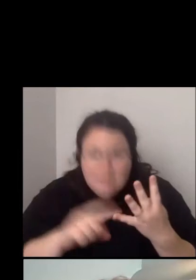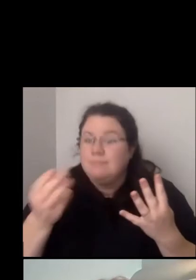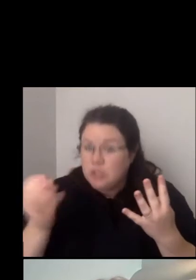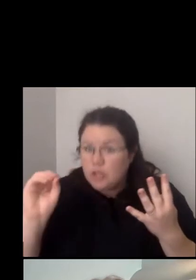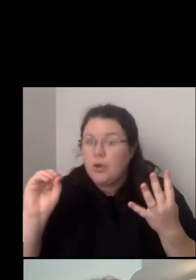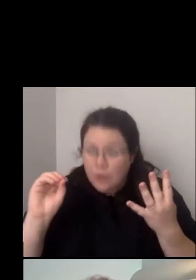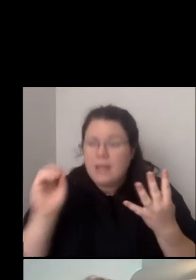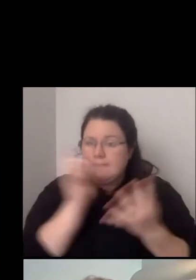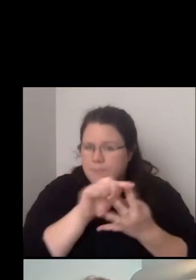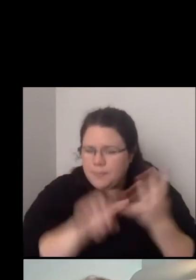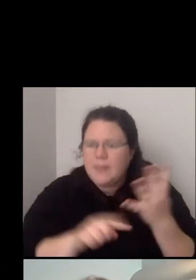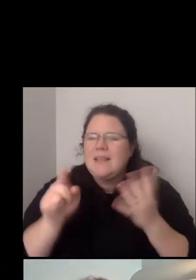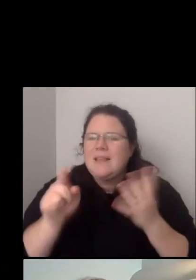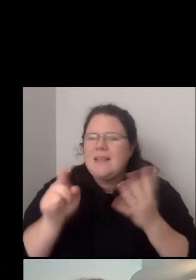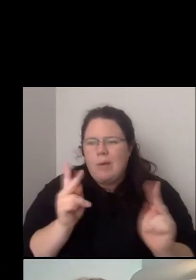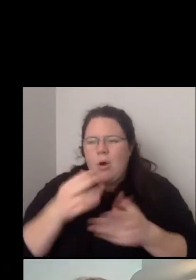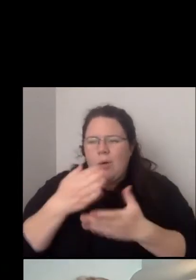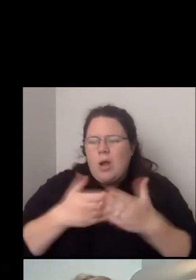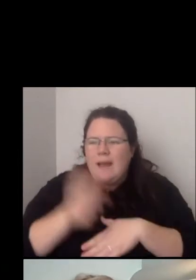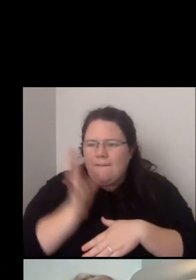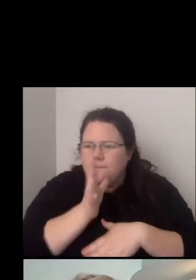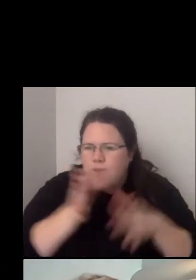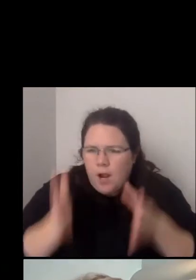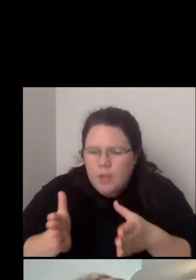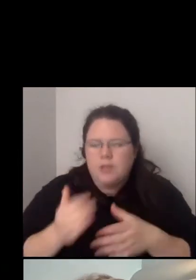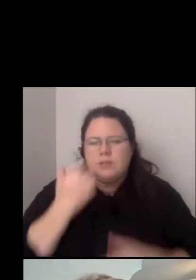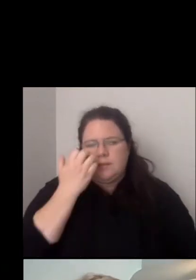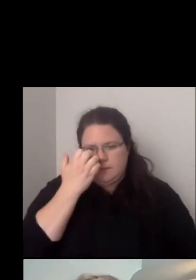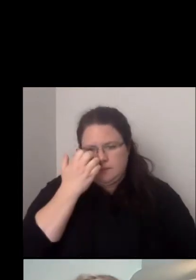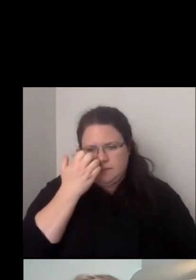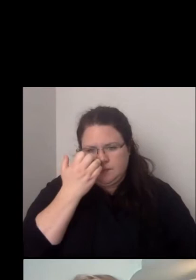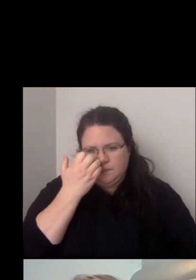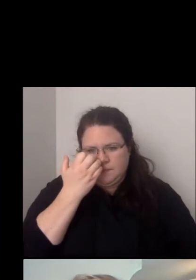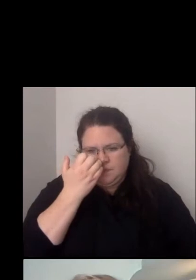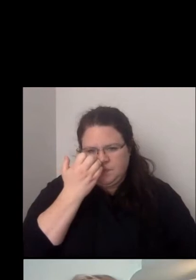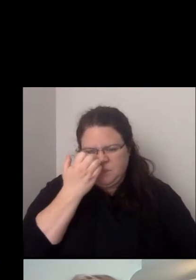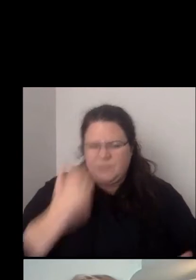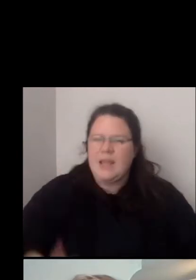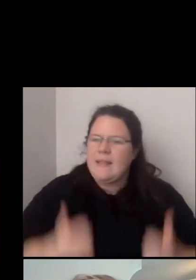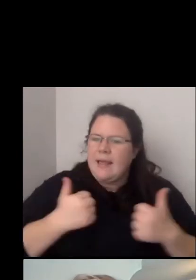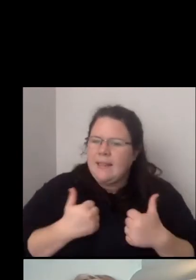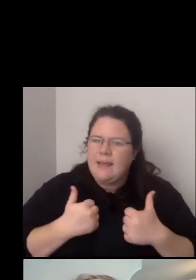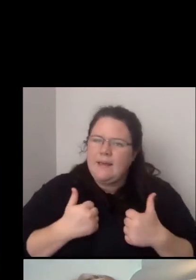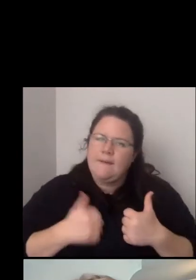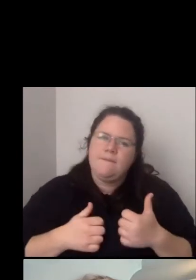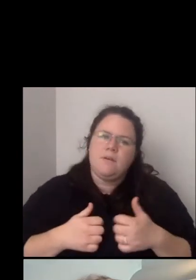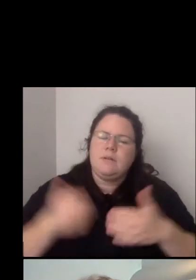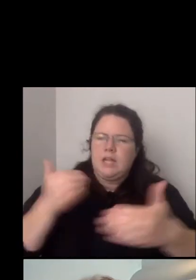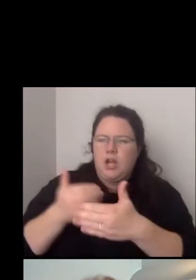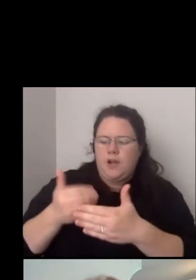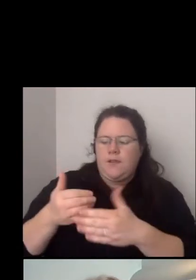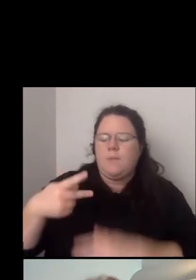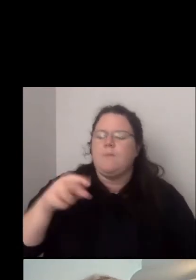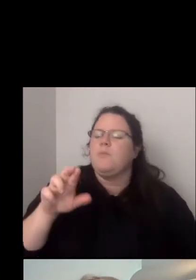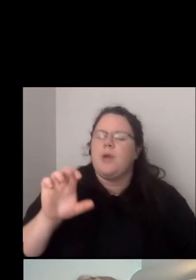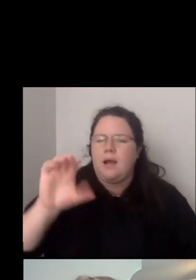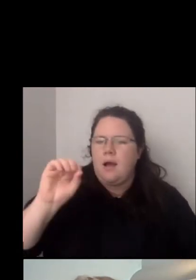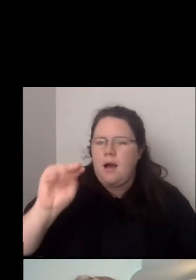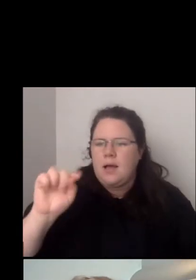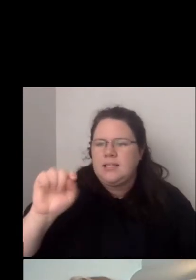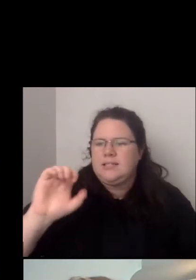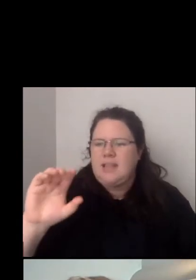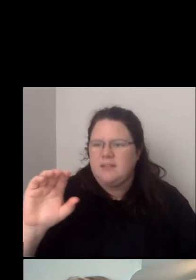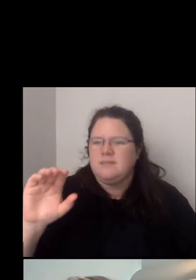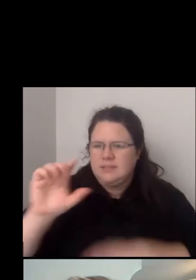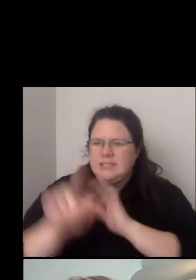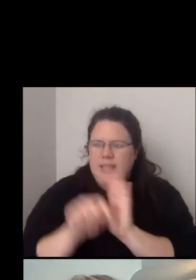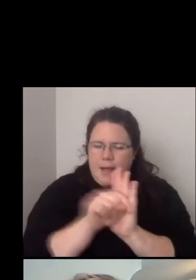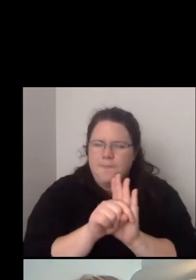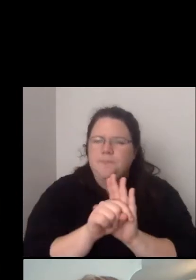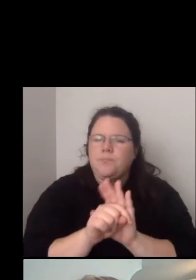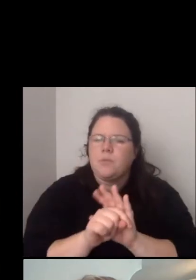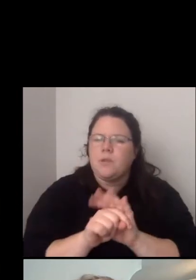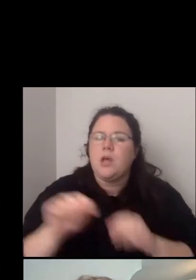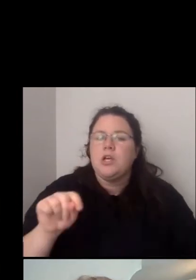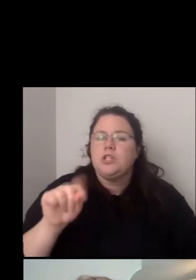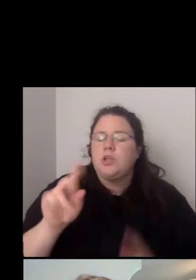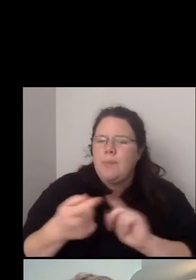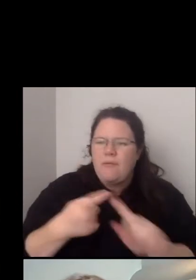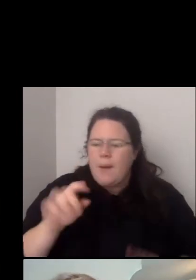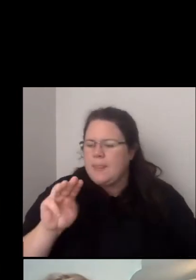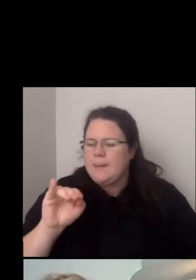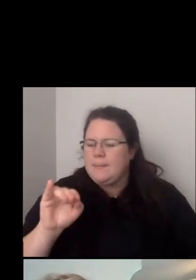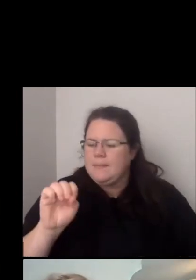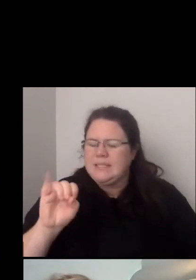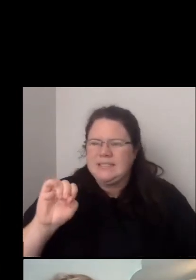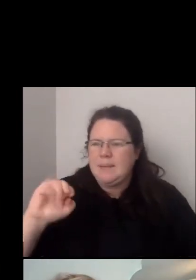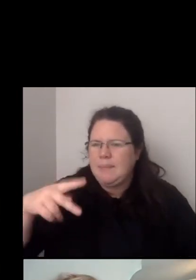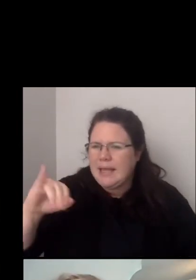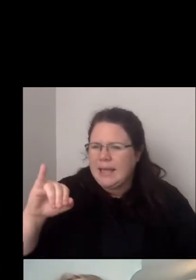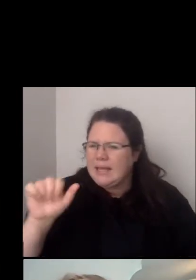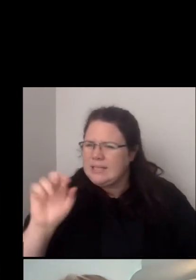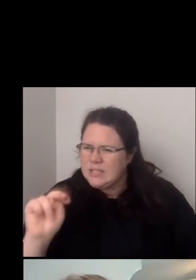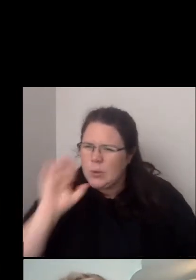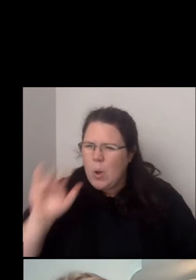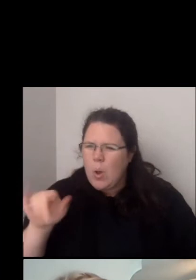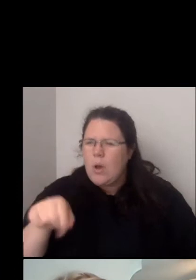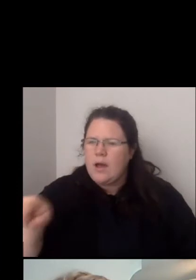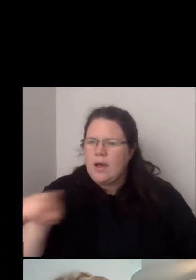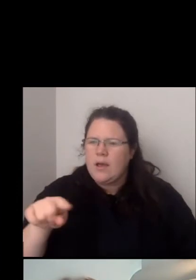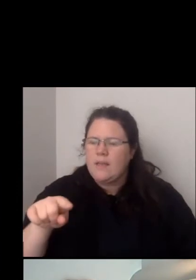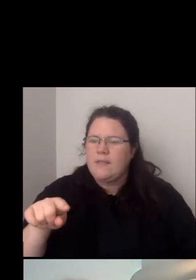And these are horticulturists, and they lived in the late Pre-contact Period. They have a lot of same traditions as the Mississippiians (the group who occupied Cahokia).